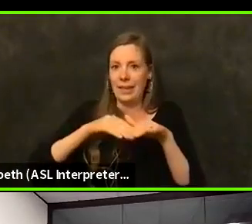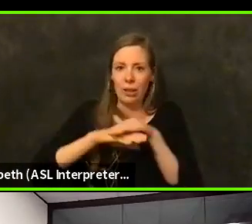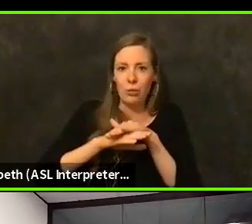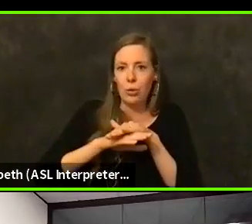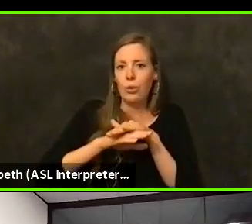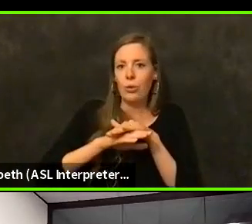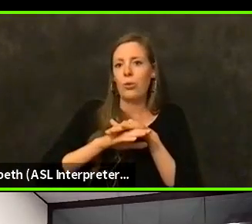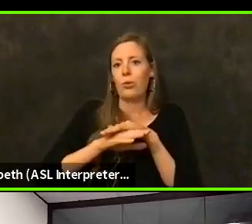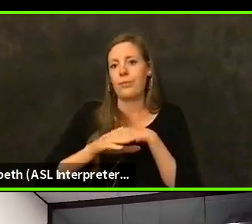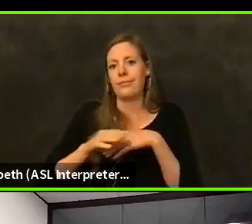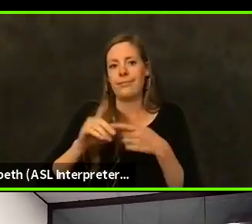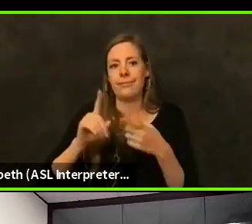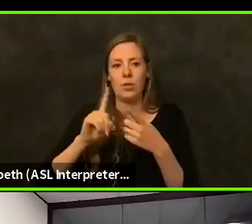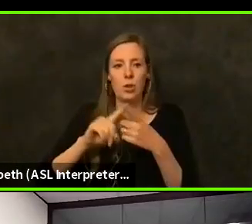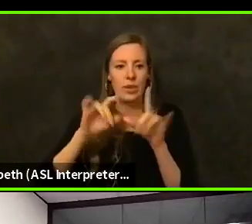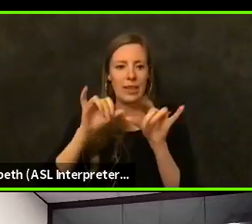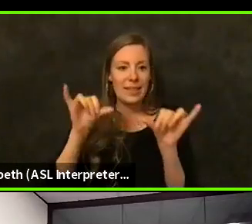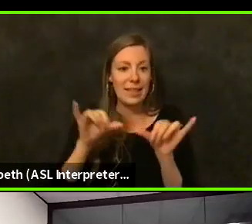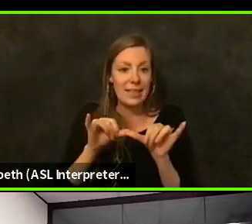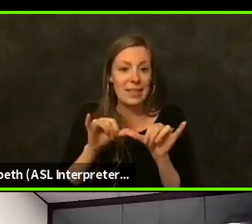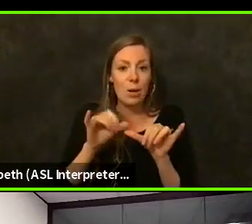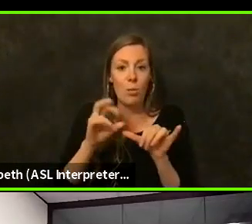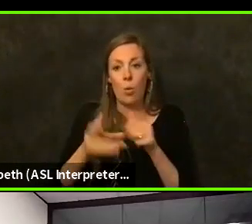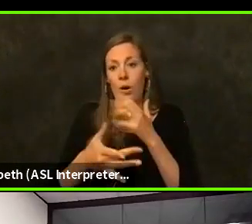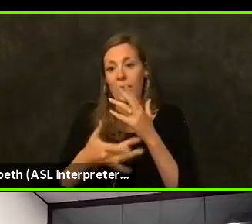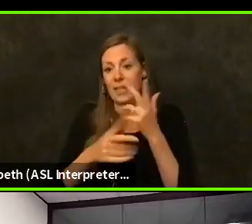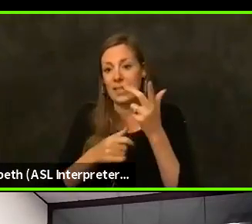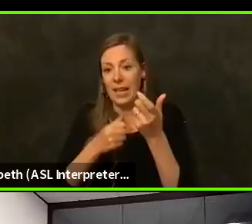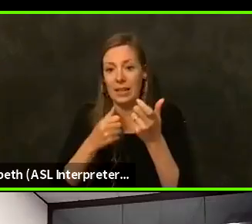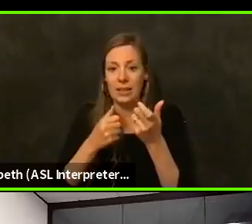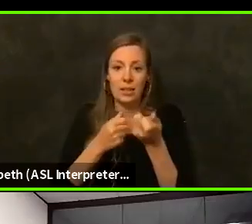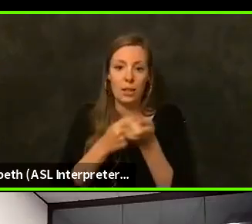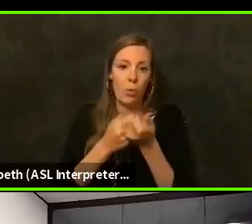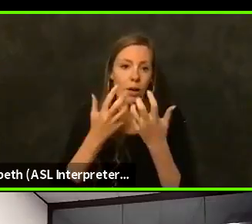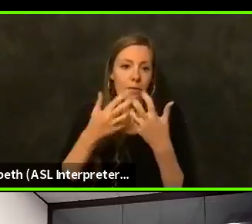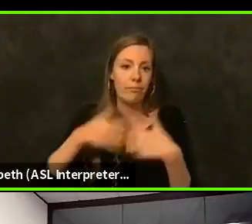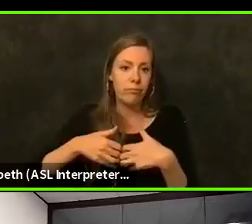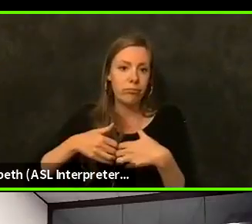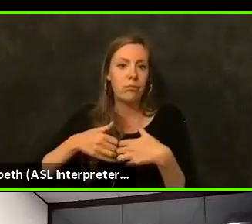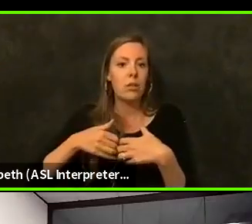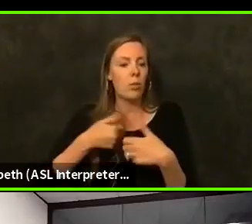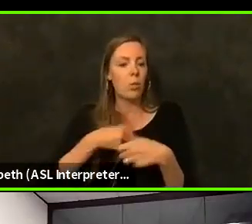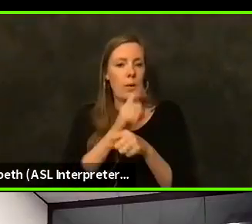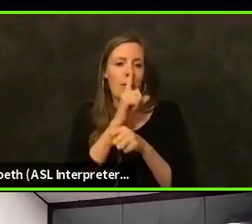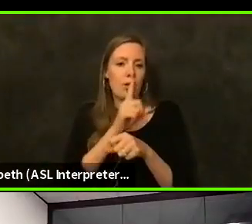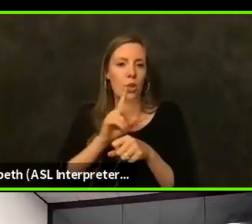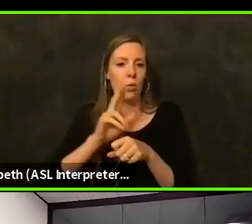for example, and get tech support, that we can be that backup for them. To the extent that we're able we may not